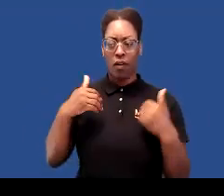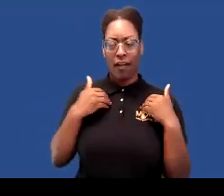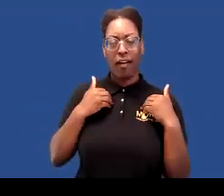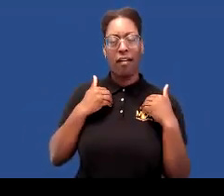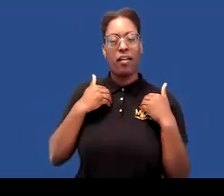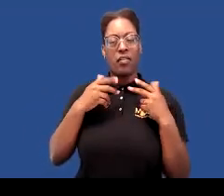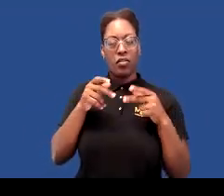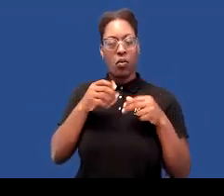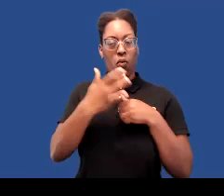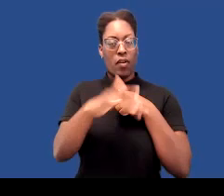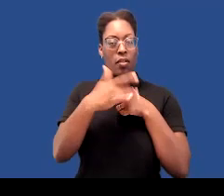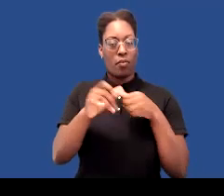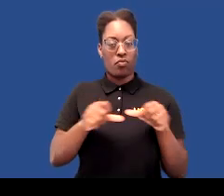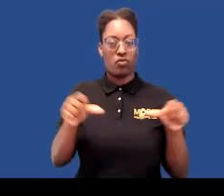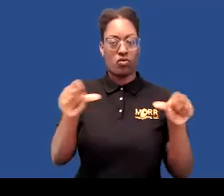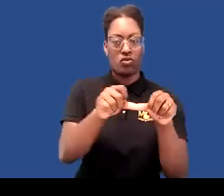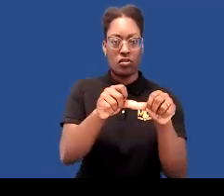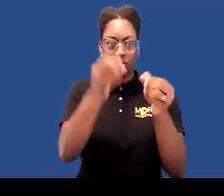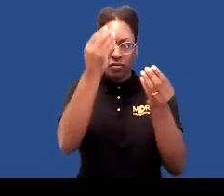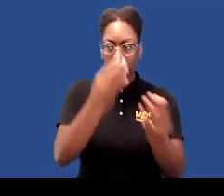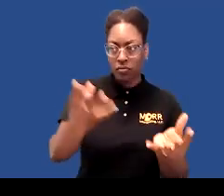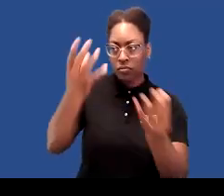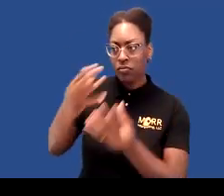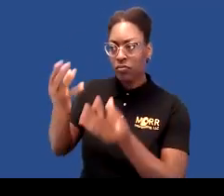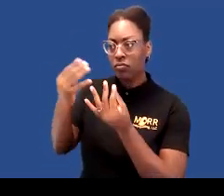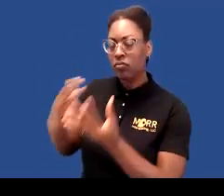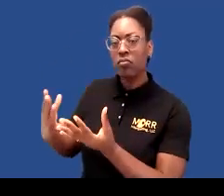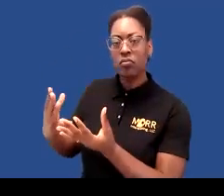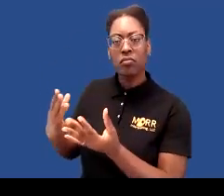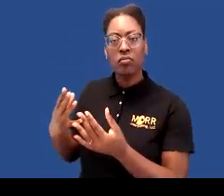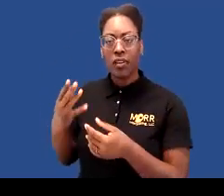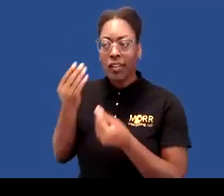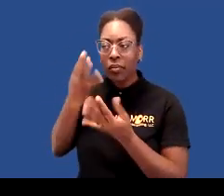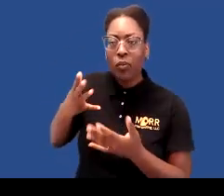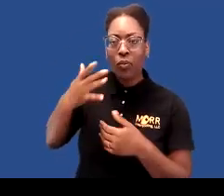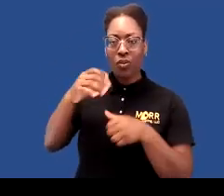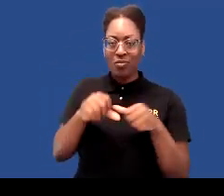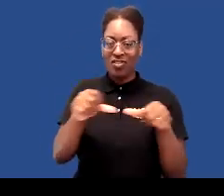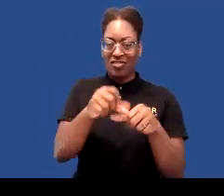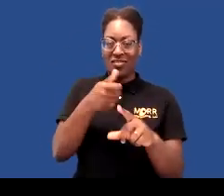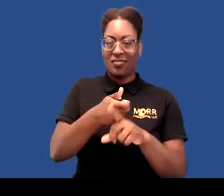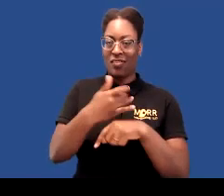as you're attempting to diversify a staff. For me, though